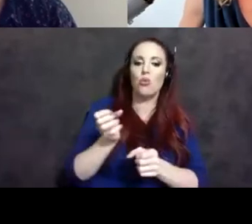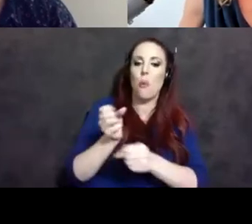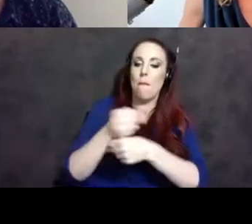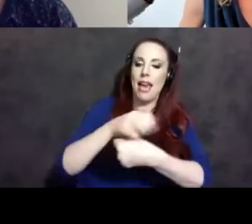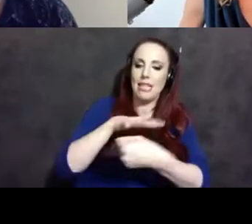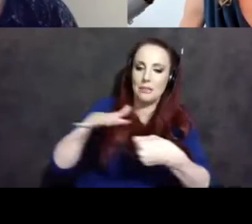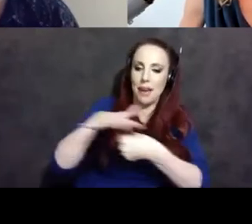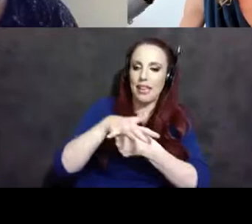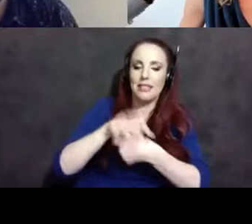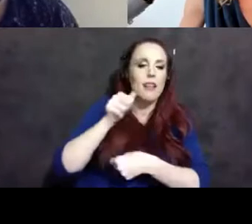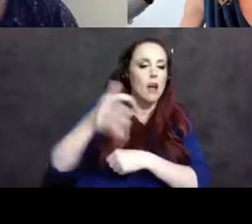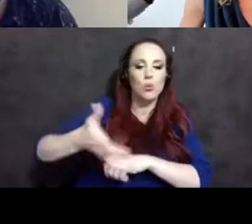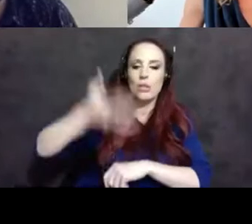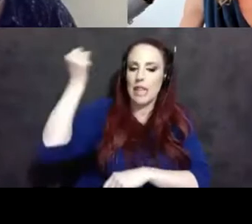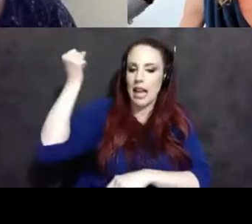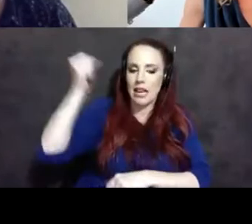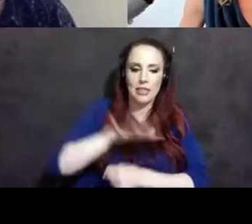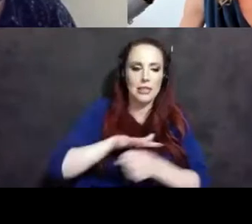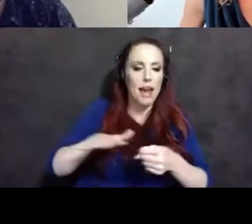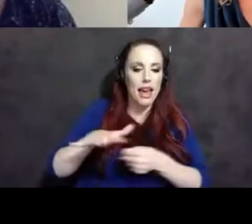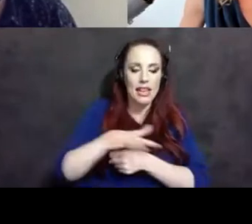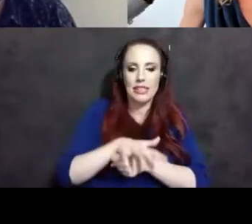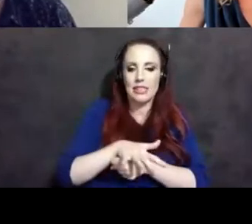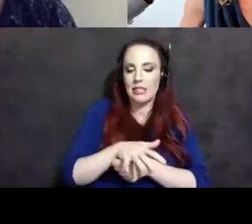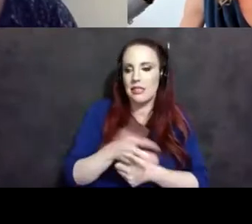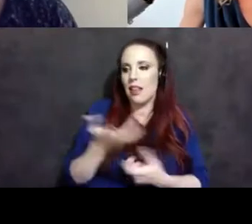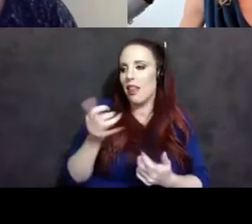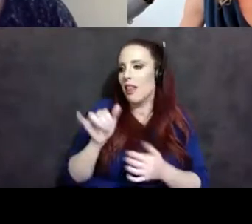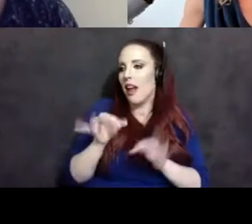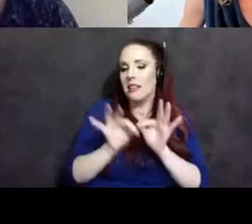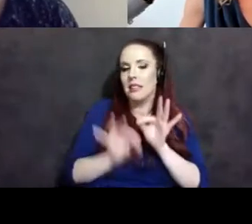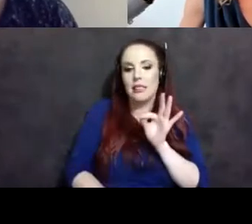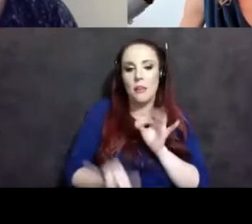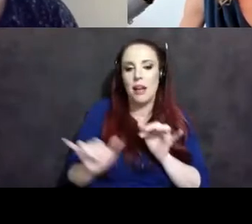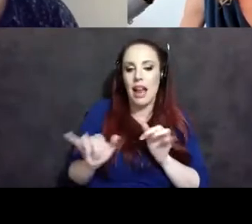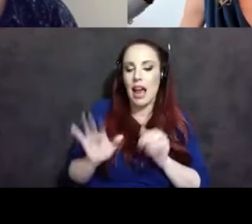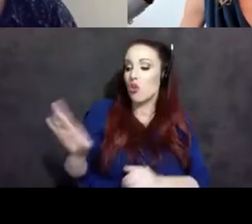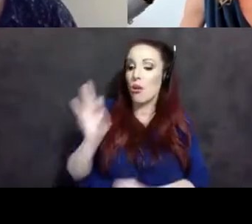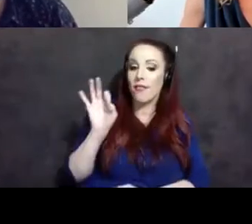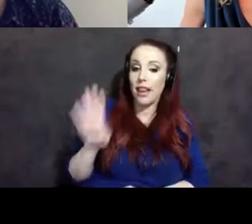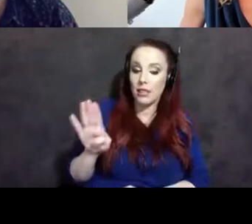That can be something as simple as your Facebook feed, right?